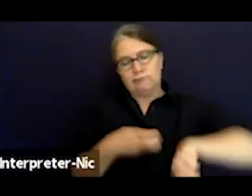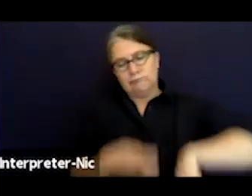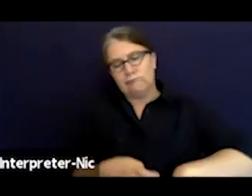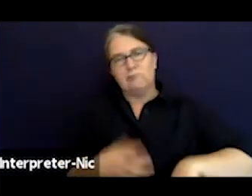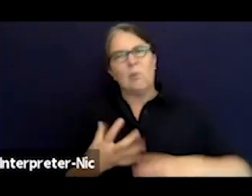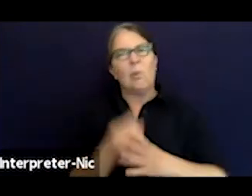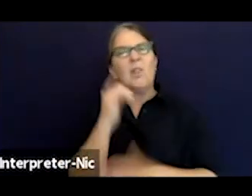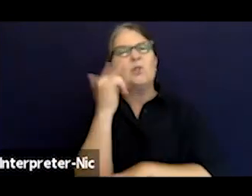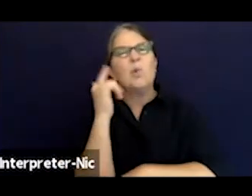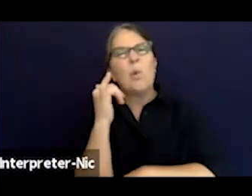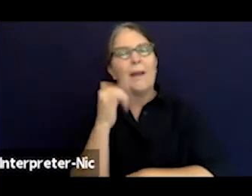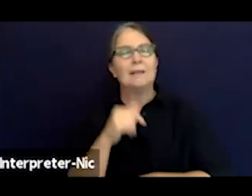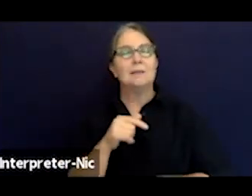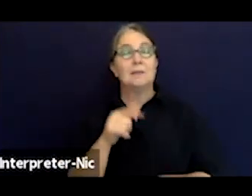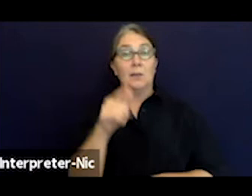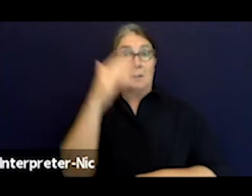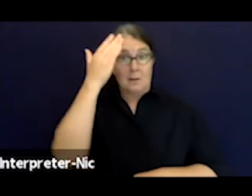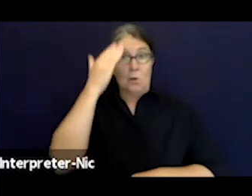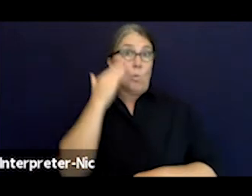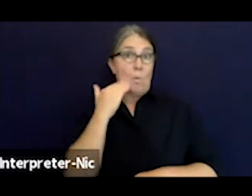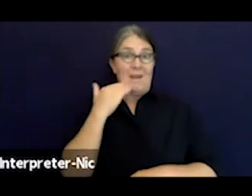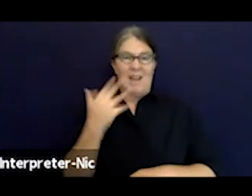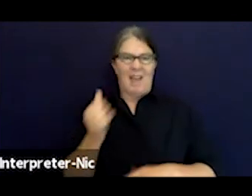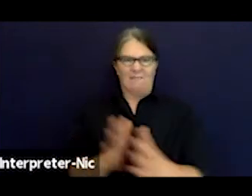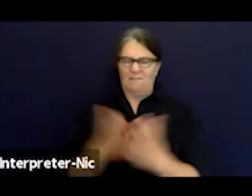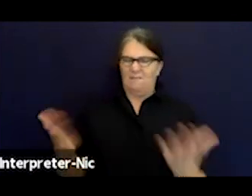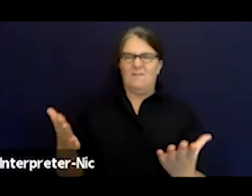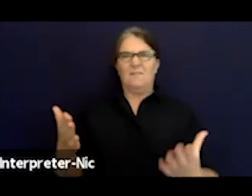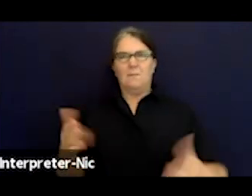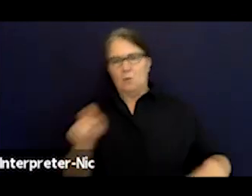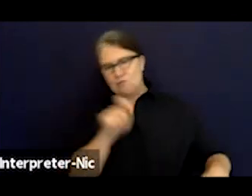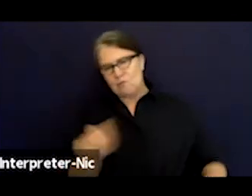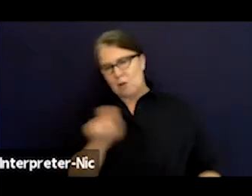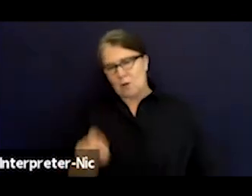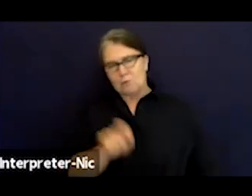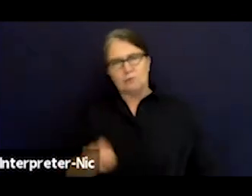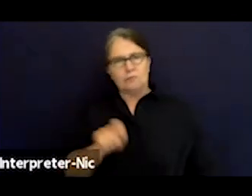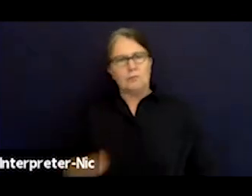She has a notebook open on her lap and she’s writing with a pen. There is a textbook open